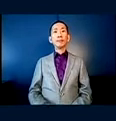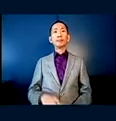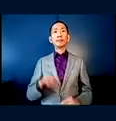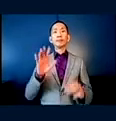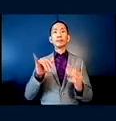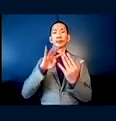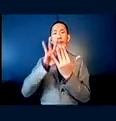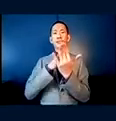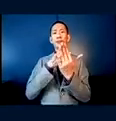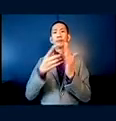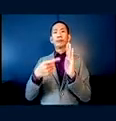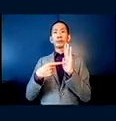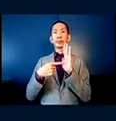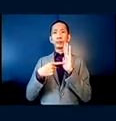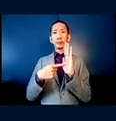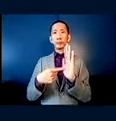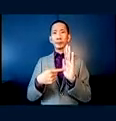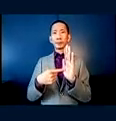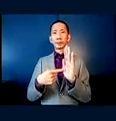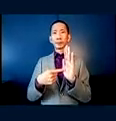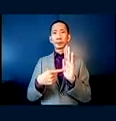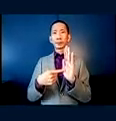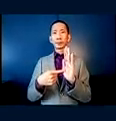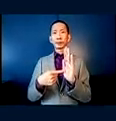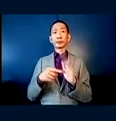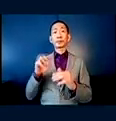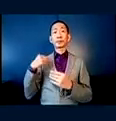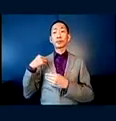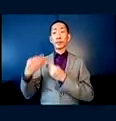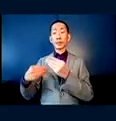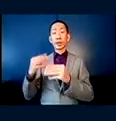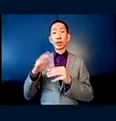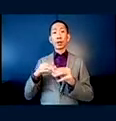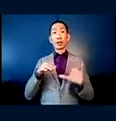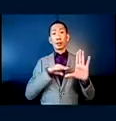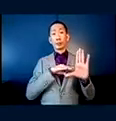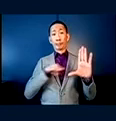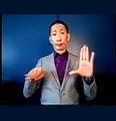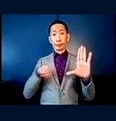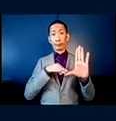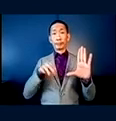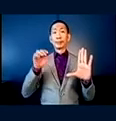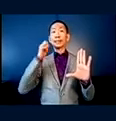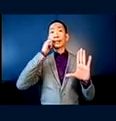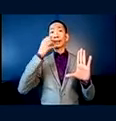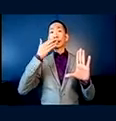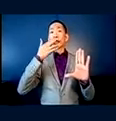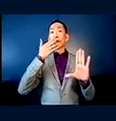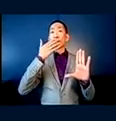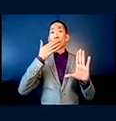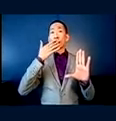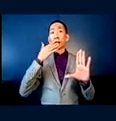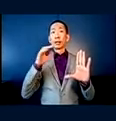NEXT SLIDE. THIS IS JUST A PLOT SHOWING ANCESTRY ON THE X-AXIS, AND SKIN